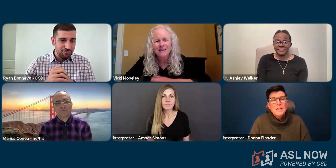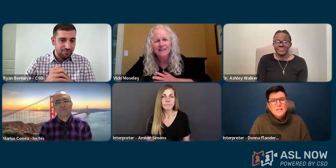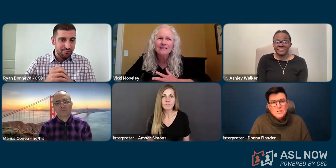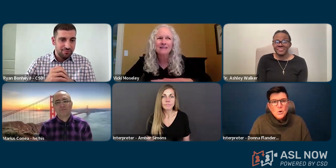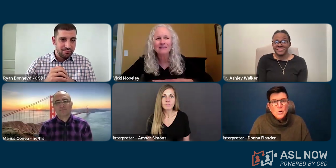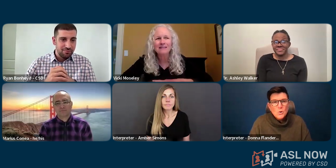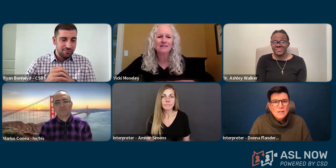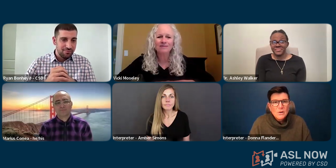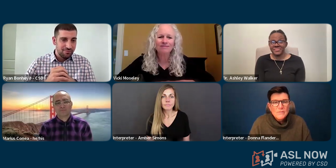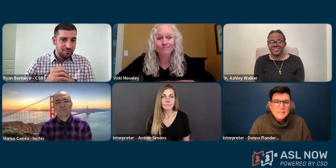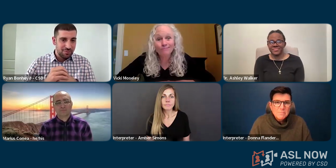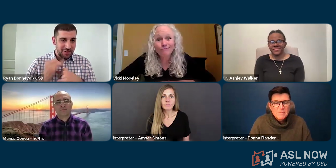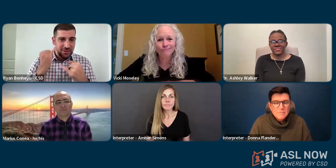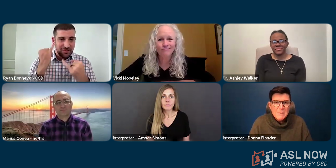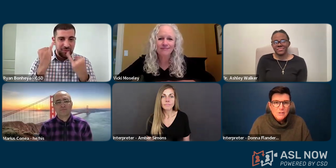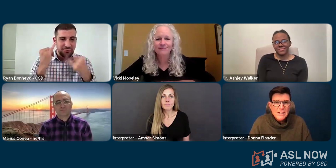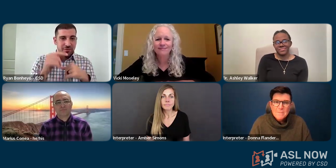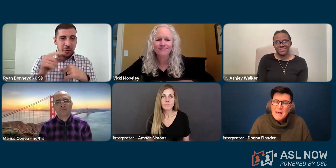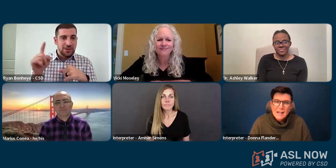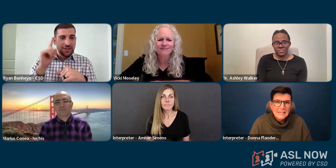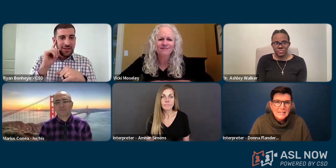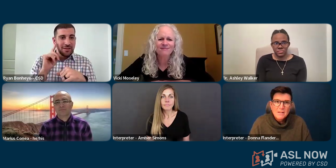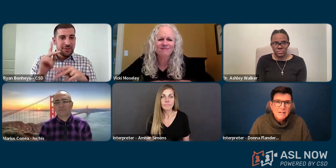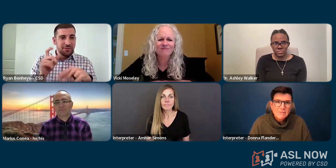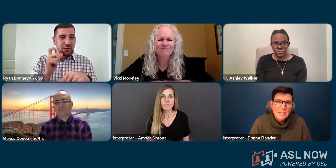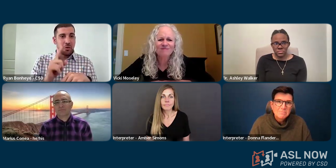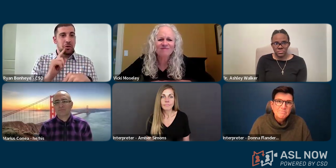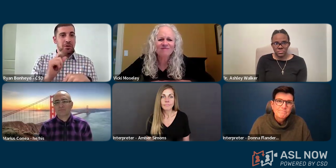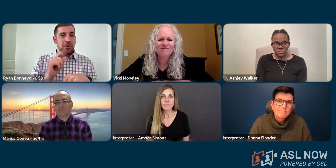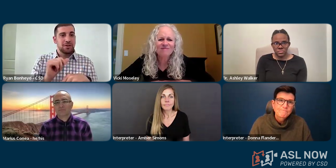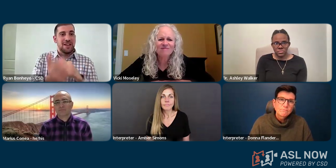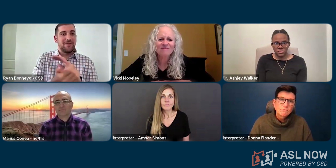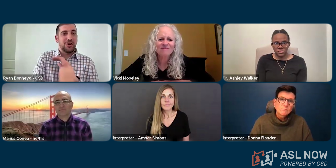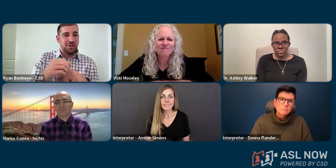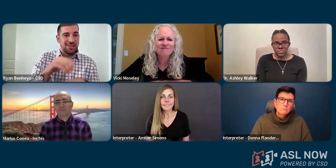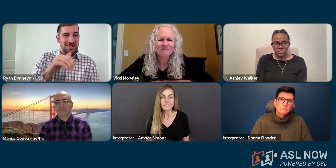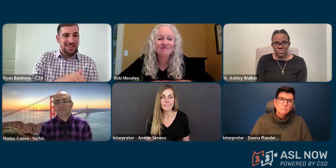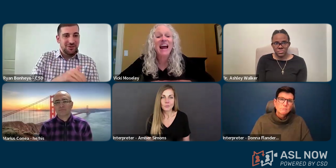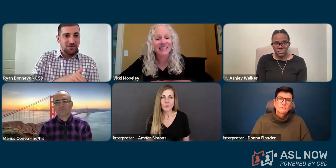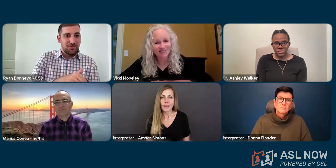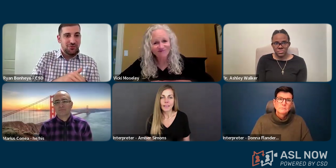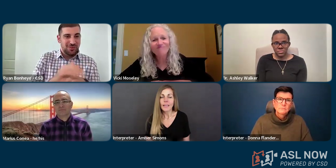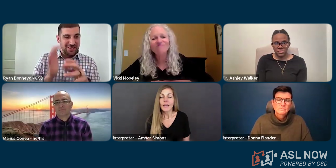So, you know, if it's it's a matter of time, I'll email every time. This is Ryan.